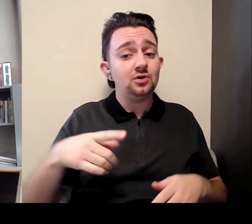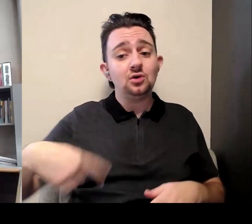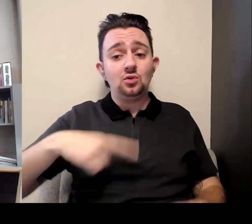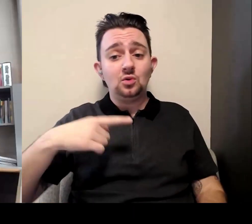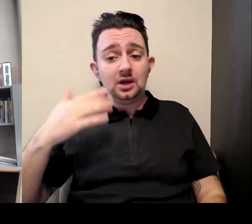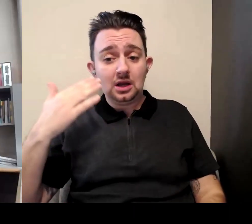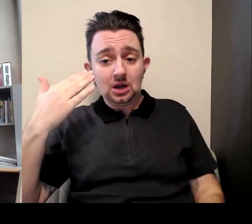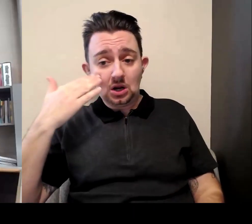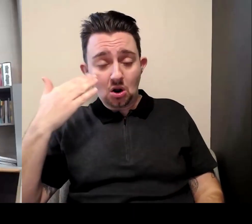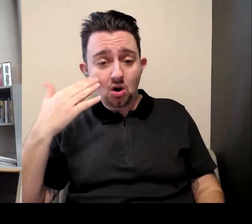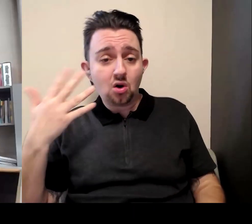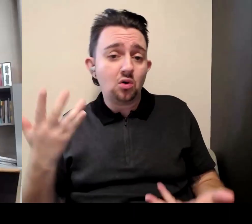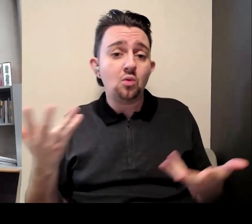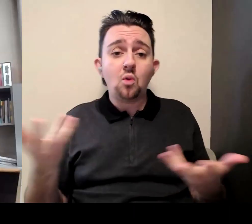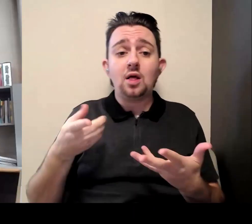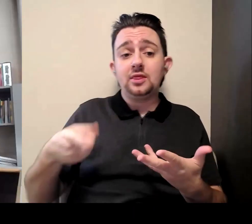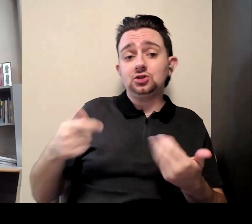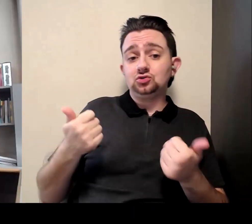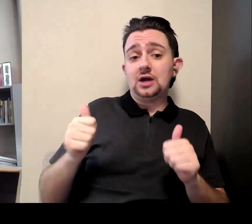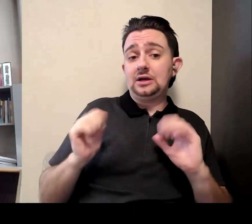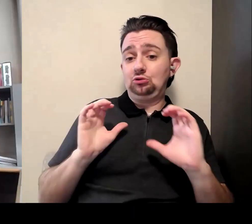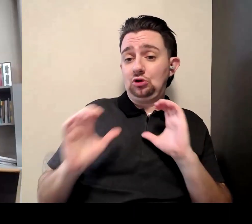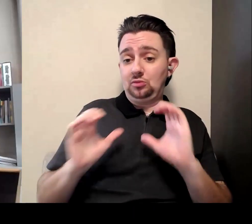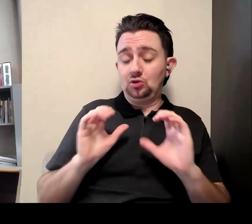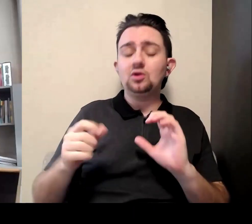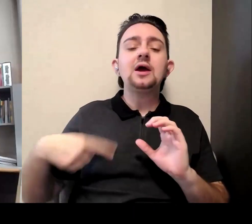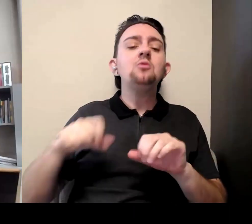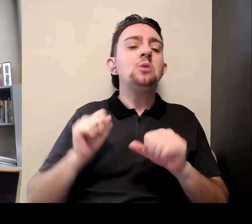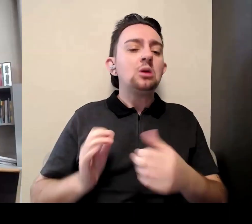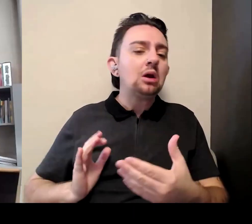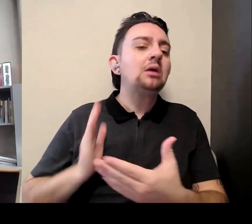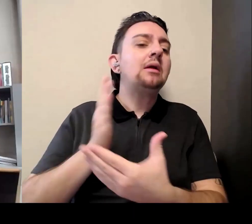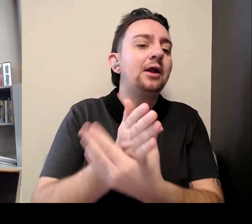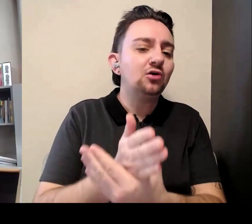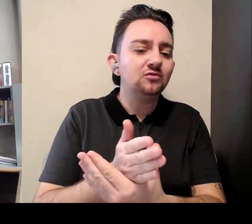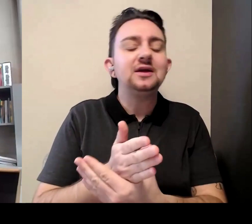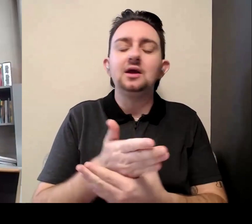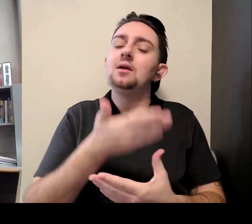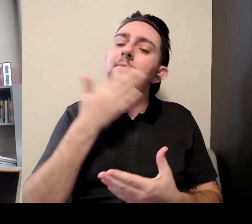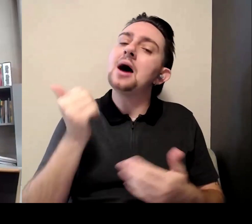we can intervene a lot better than if we don't investigate that.